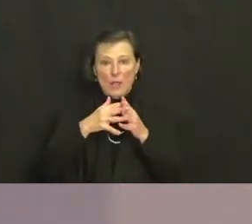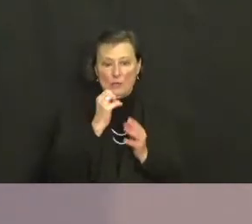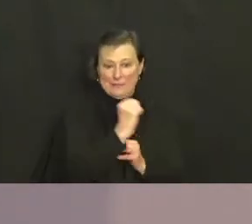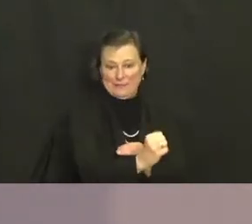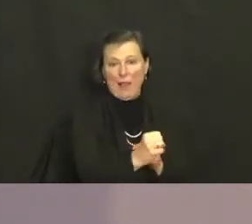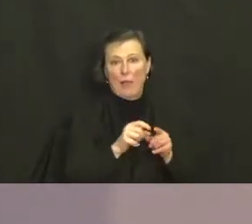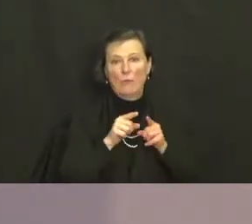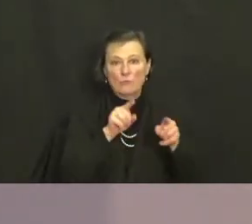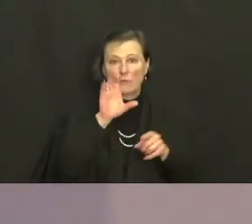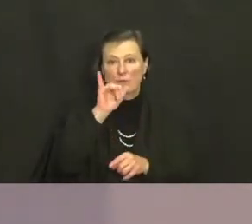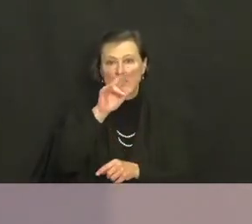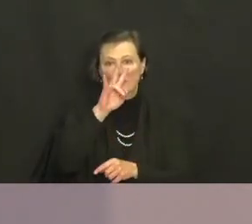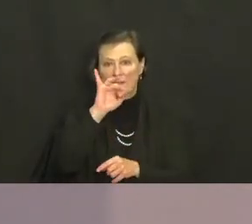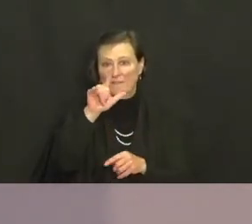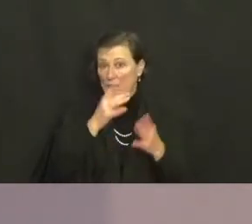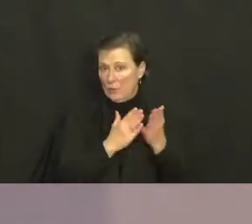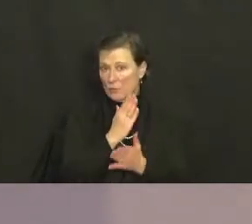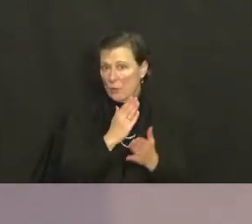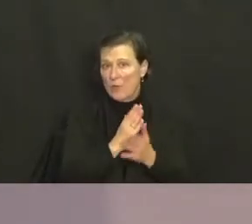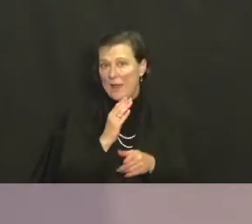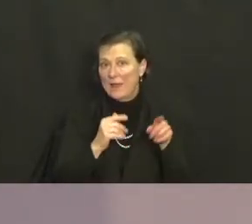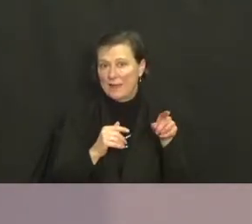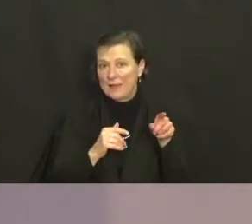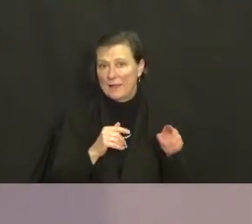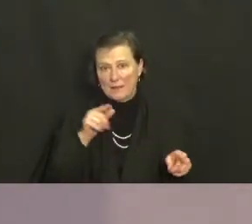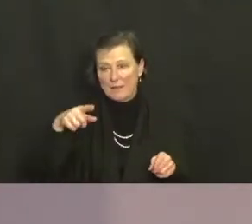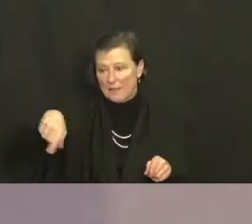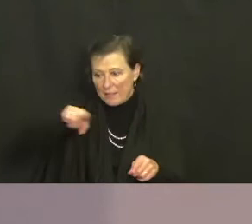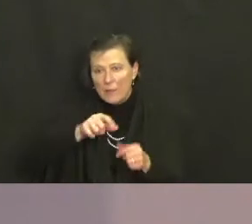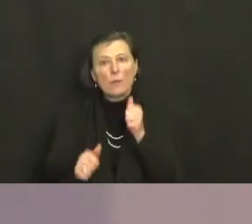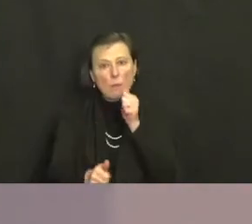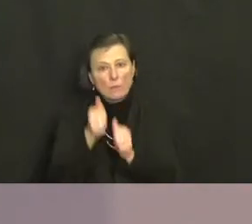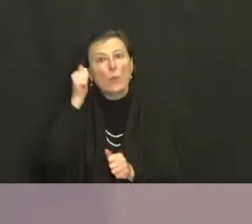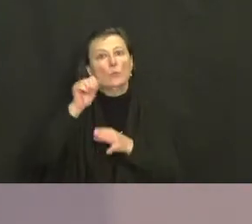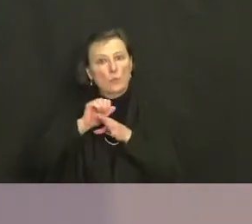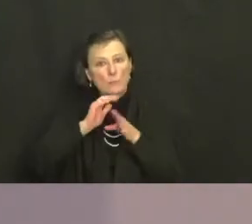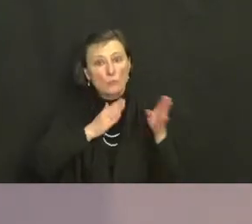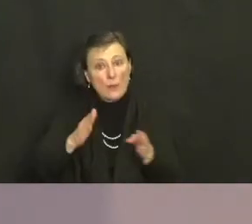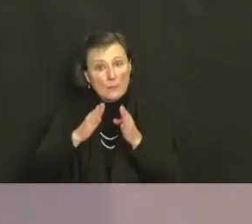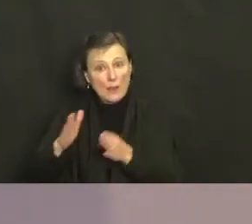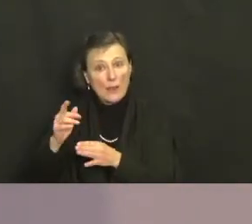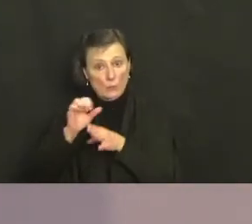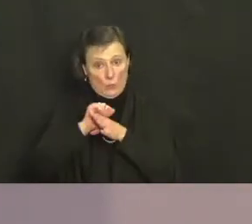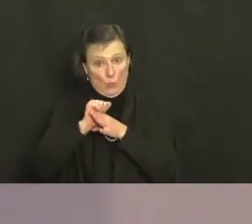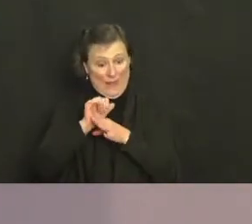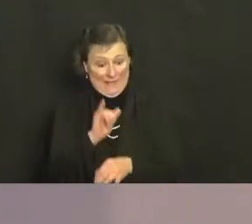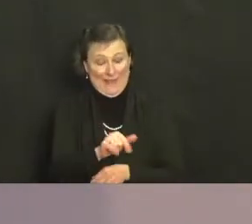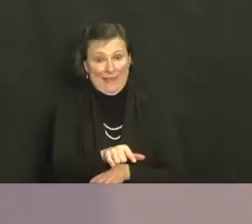They were the ones who were most prepared to practice this.